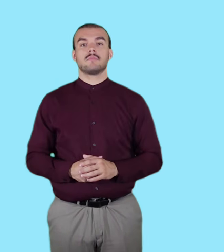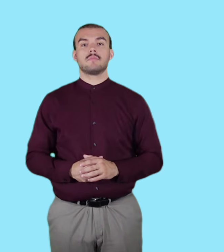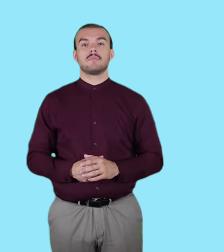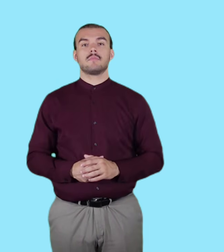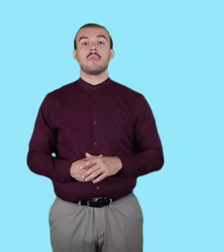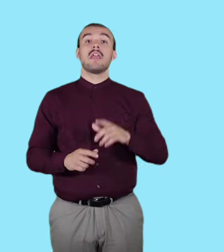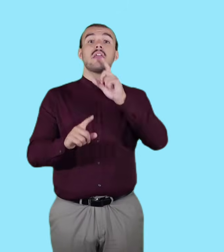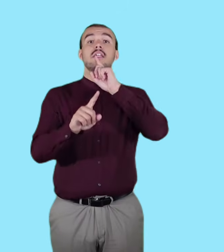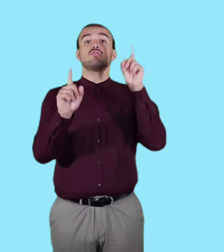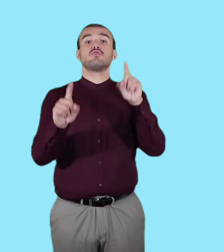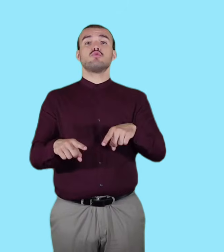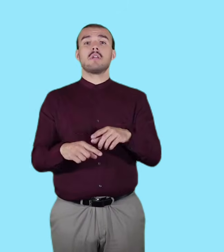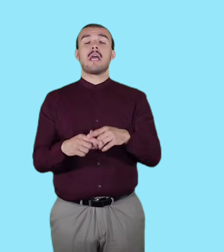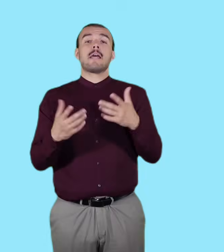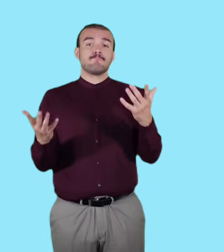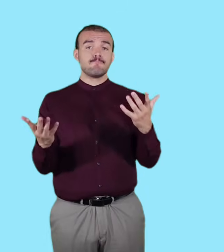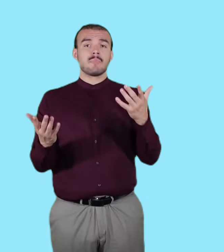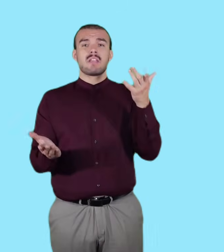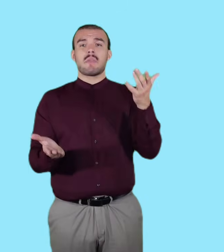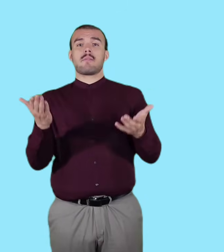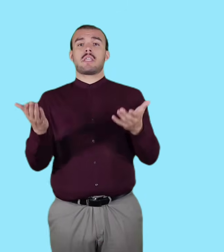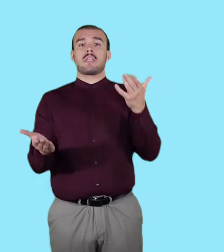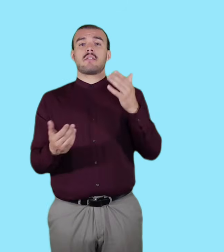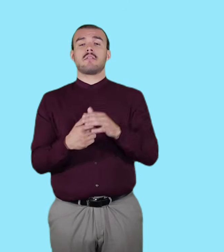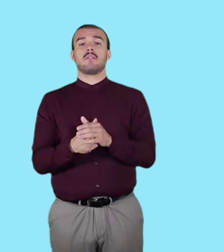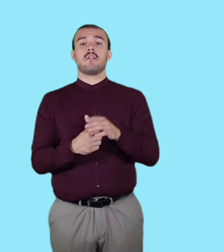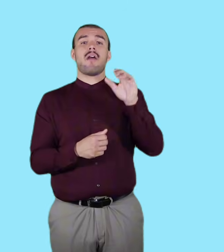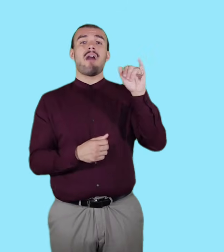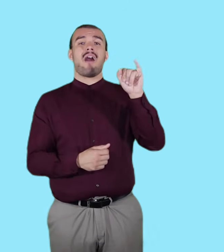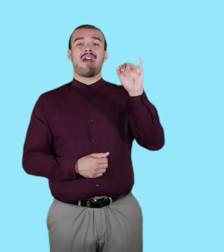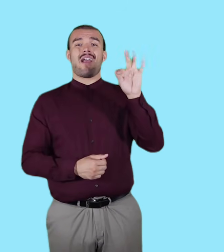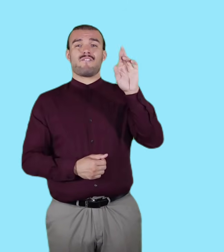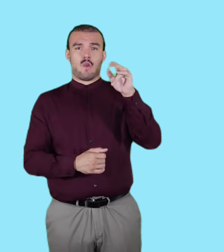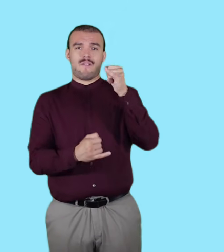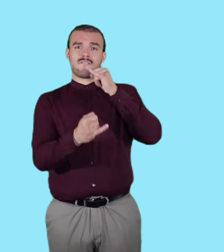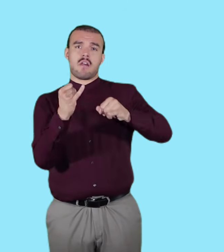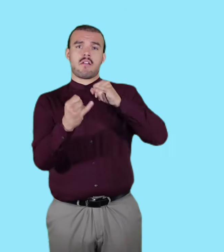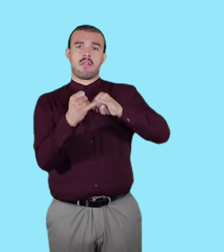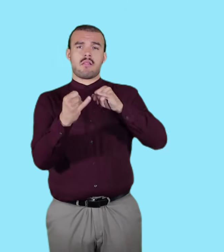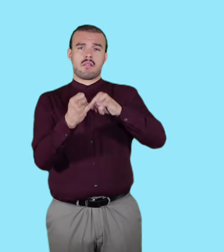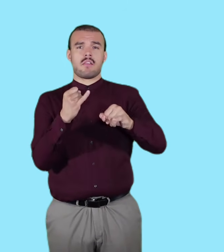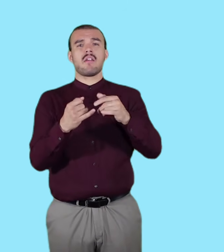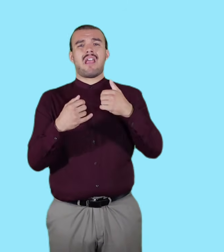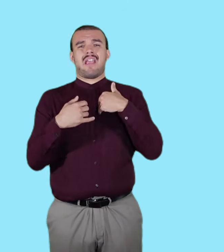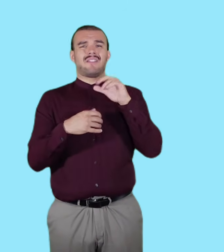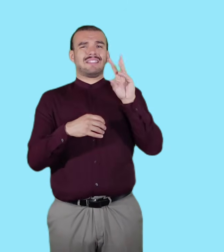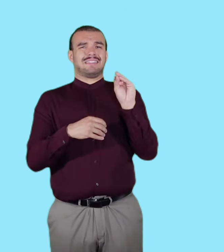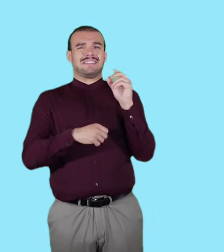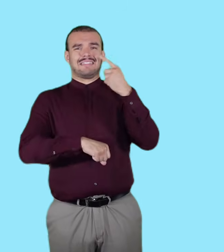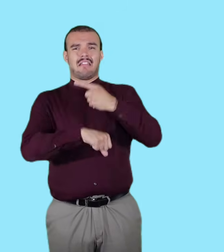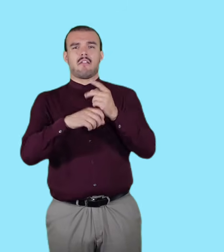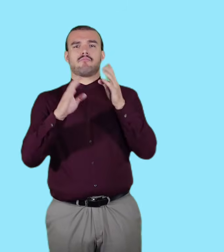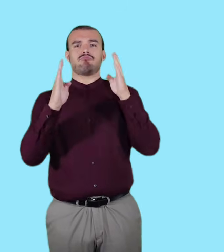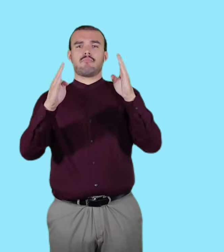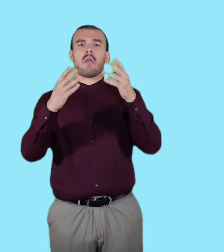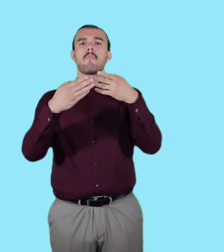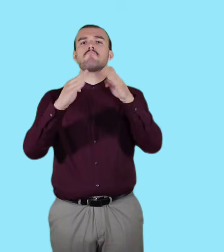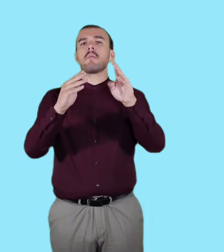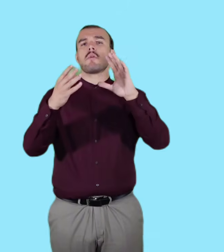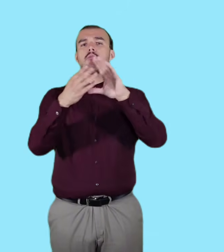Answer: Maybe. While the IFR is final, there is a 60-day public comment period.